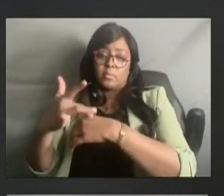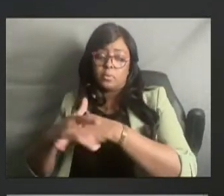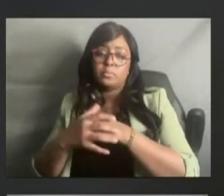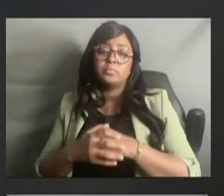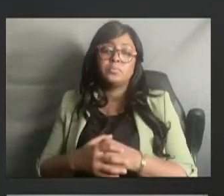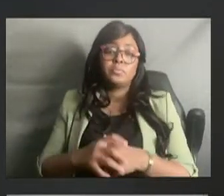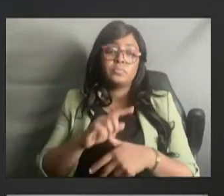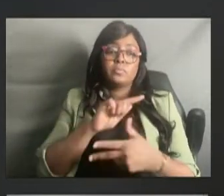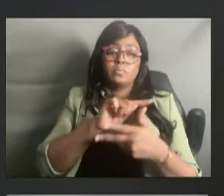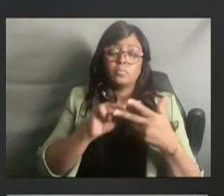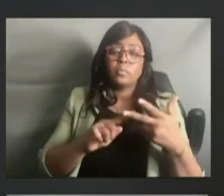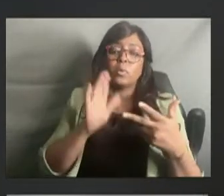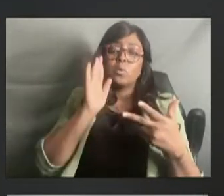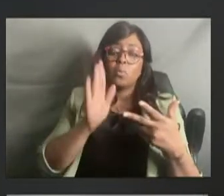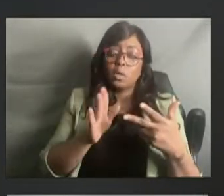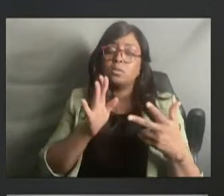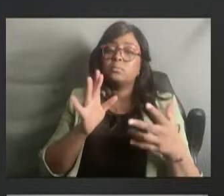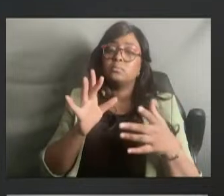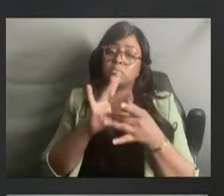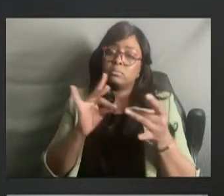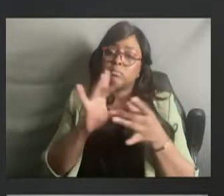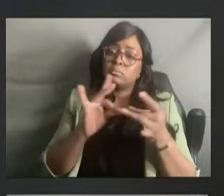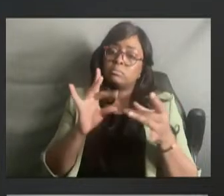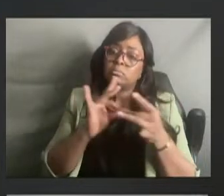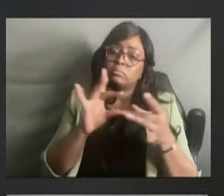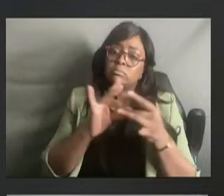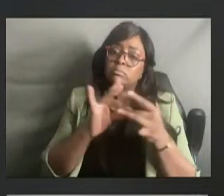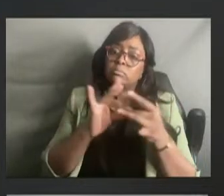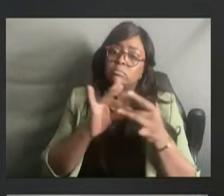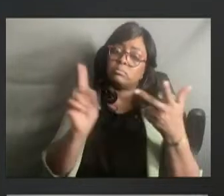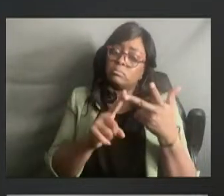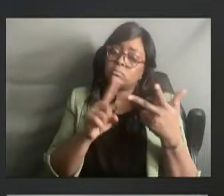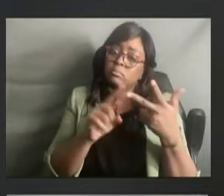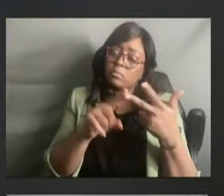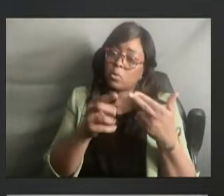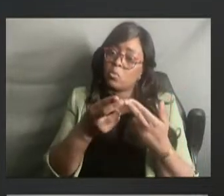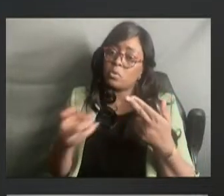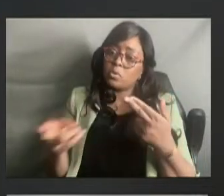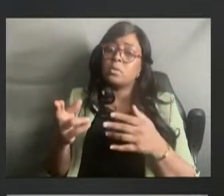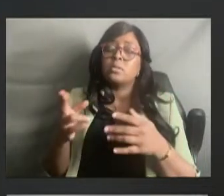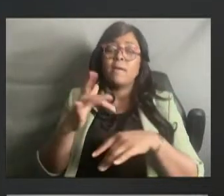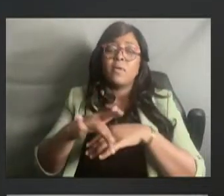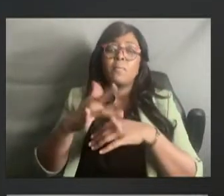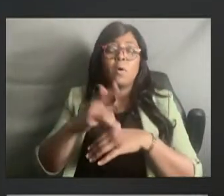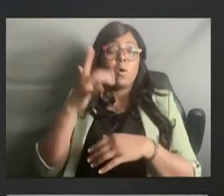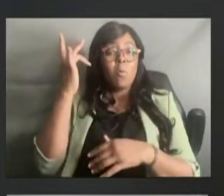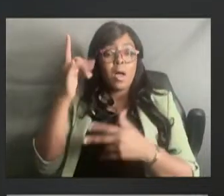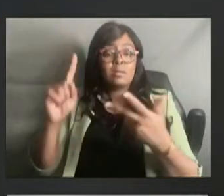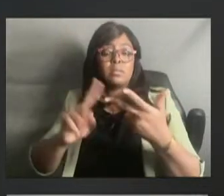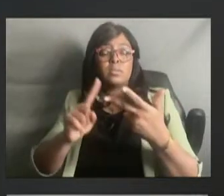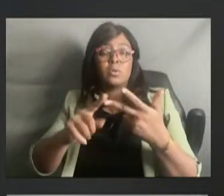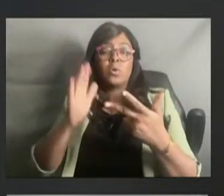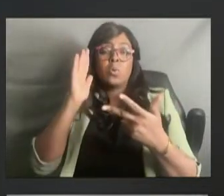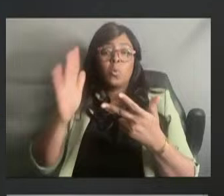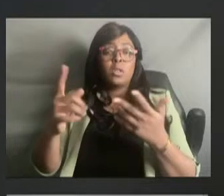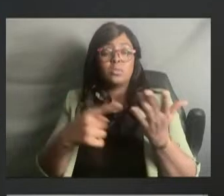some goals that we have and the resources that we have available. We're going to spend a lot of time tonight talking